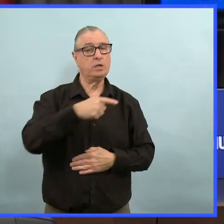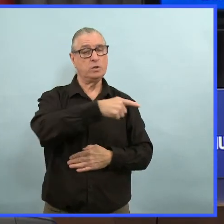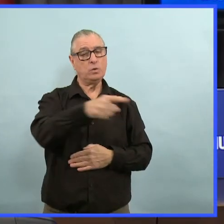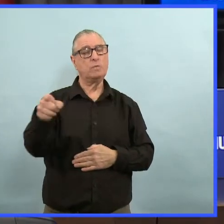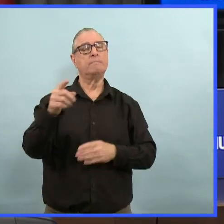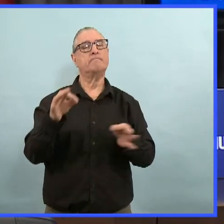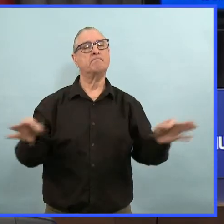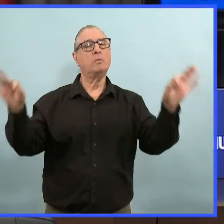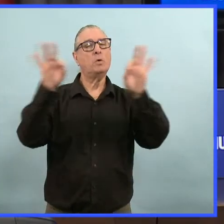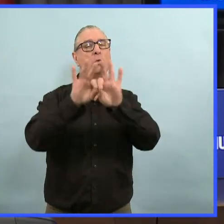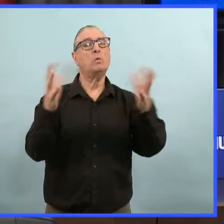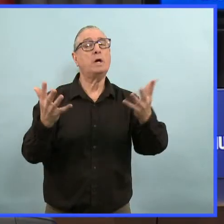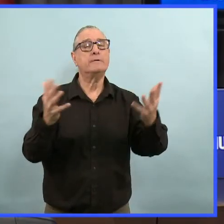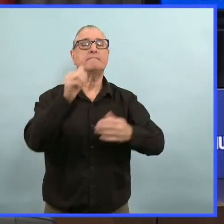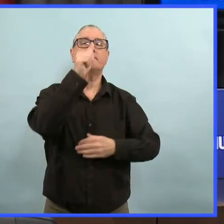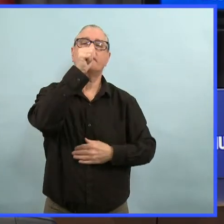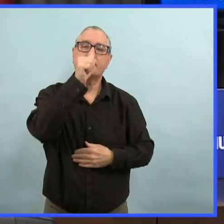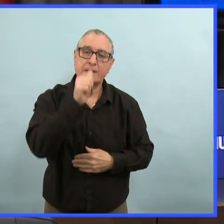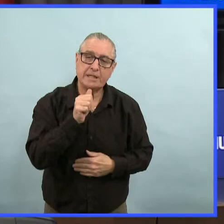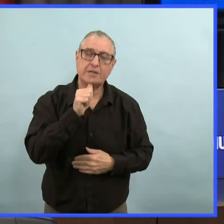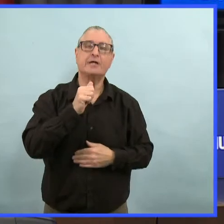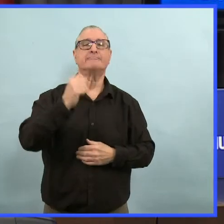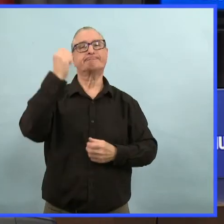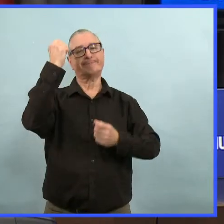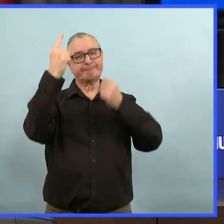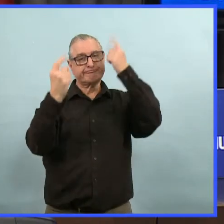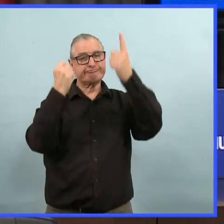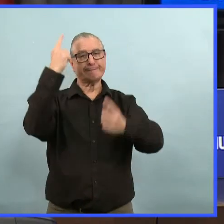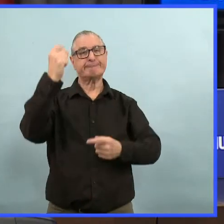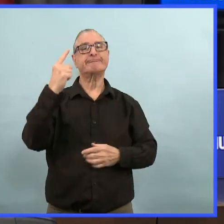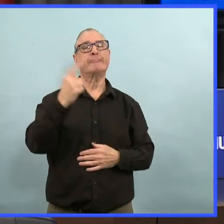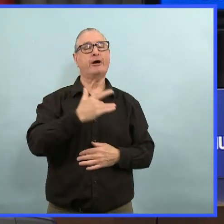and kindness during every interaction with their dedicated health care workers